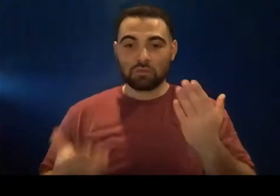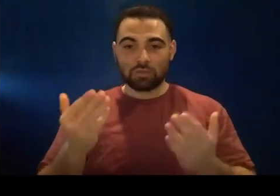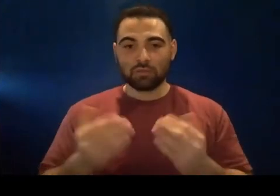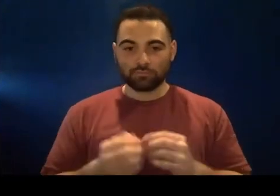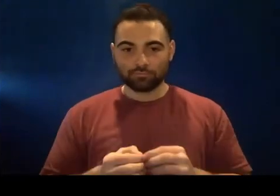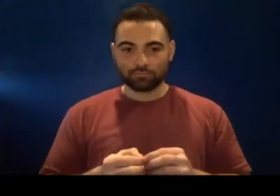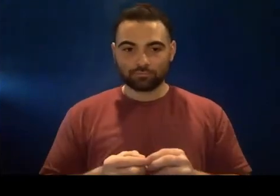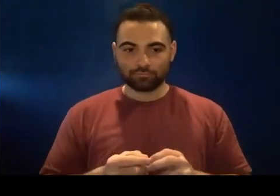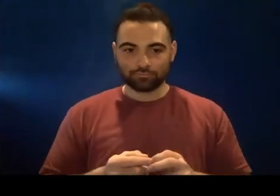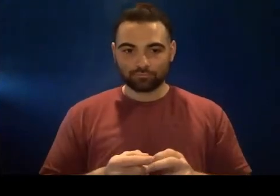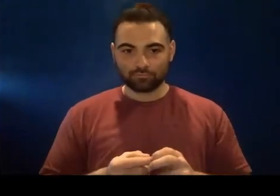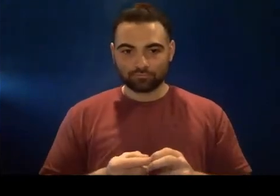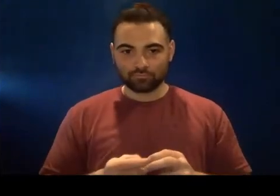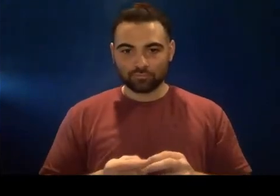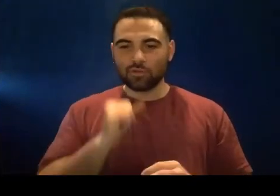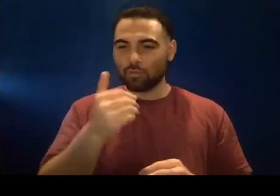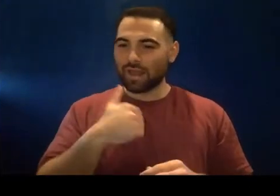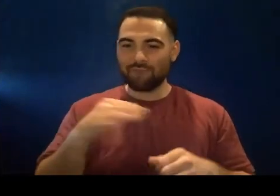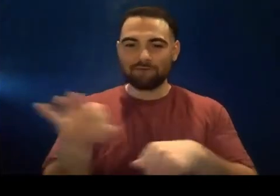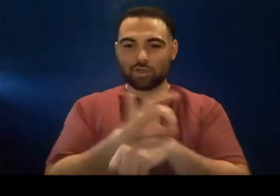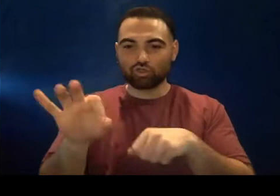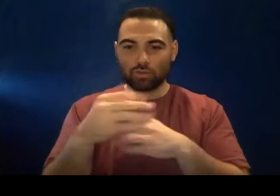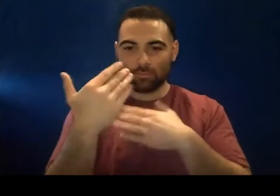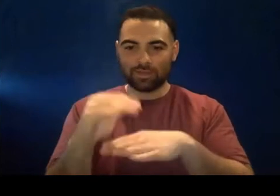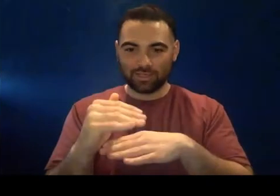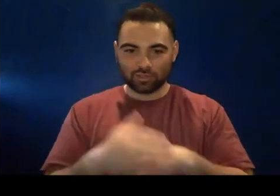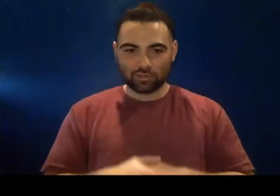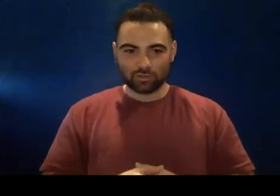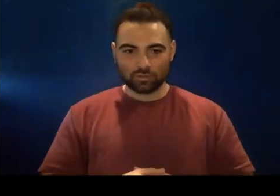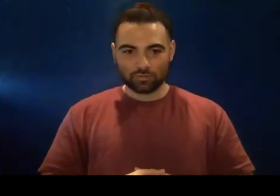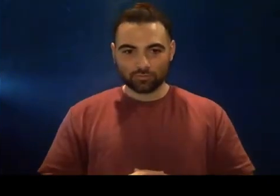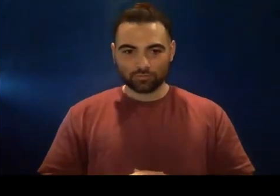have these kind of functional limitations associated with having disabilities,